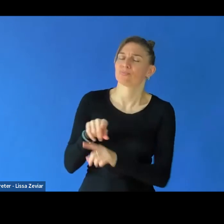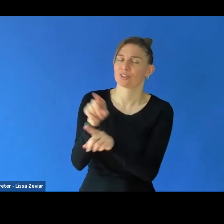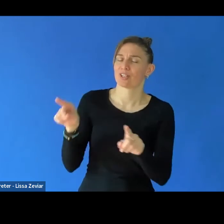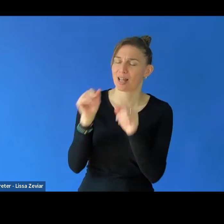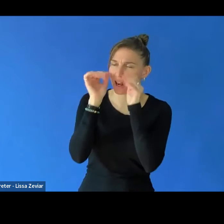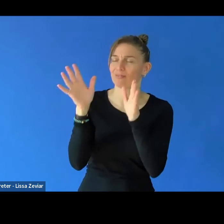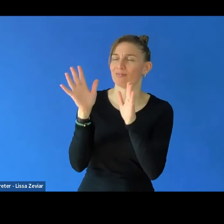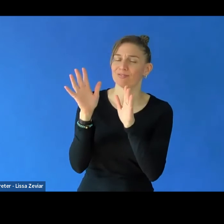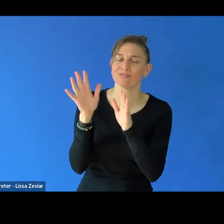Over to you, Grace.